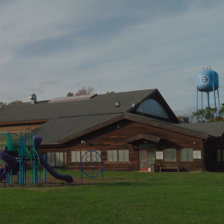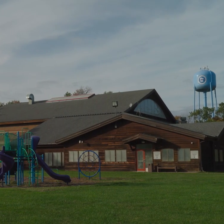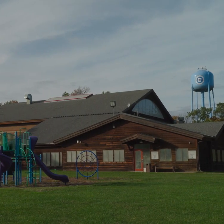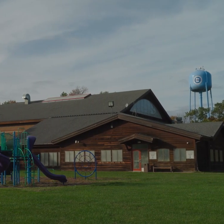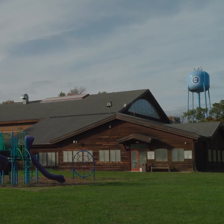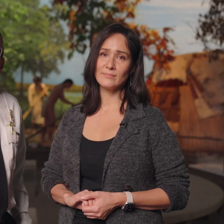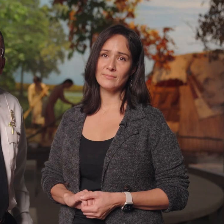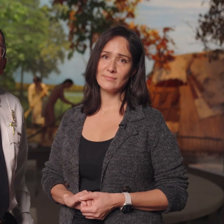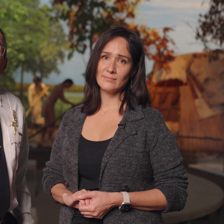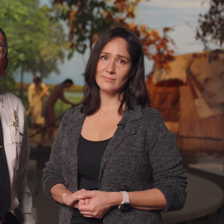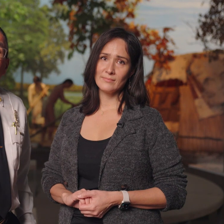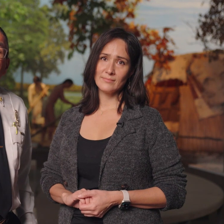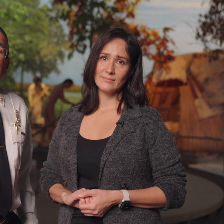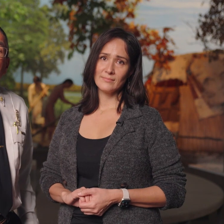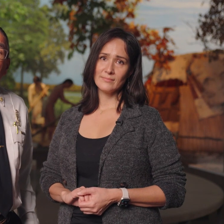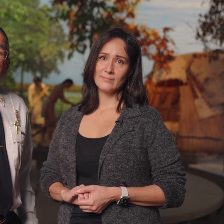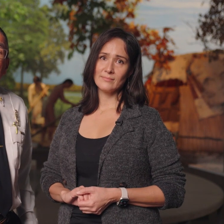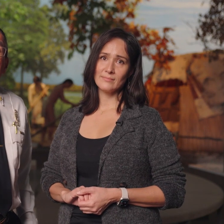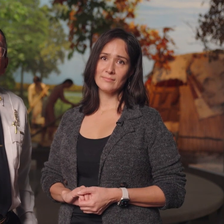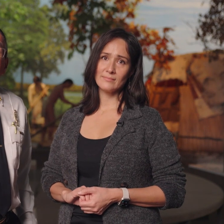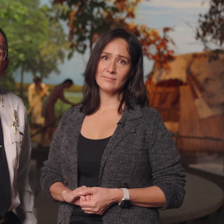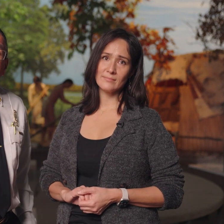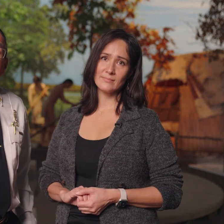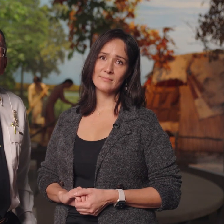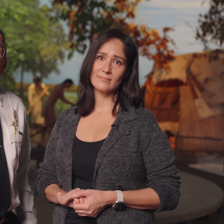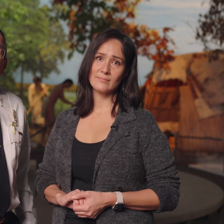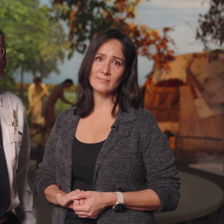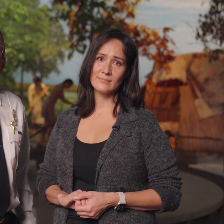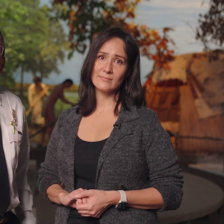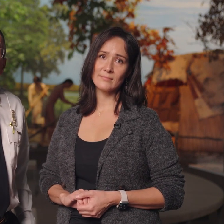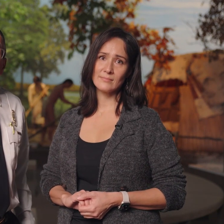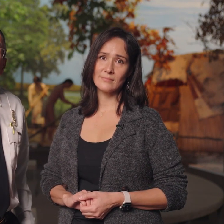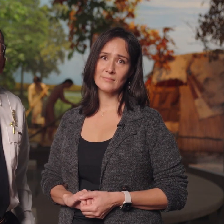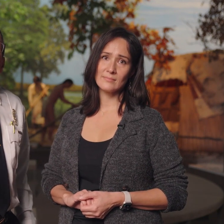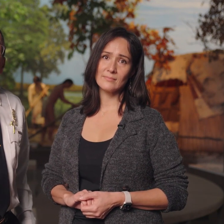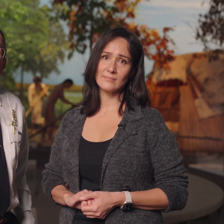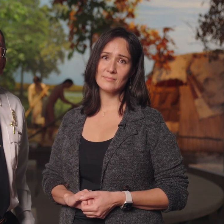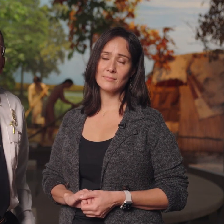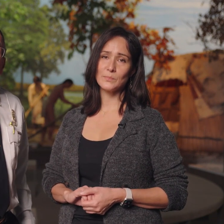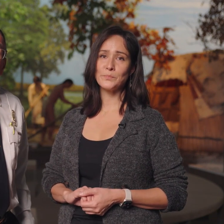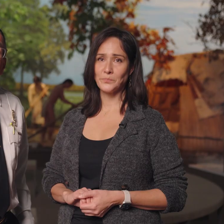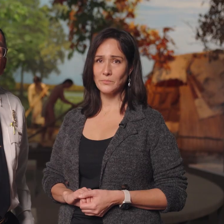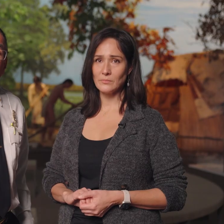Please know you are not alone in developing and maintaining an effective Tribal emergency preparedness program.